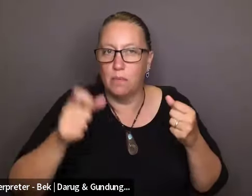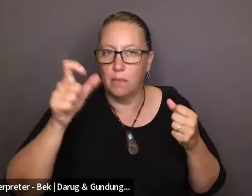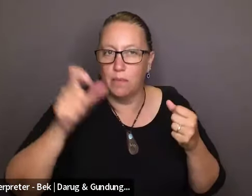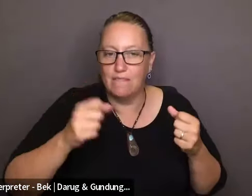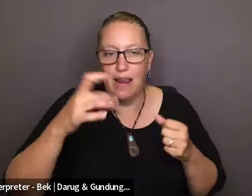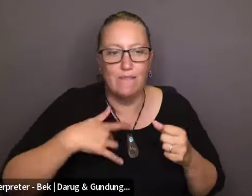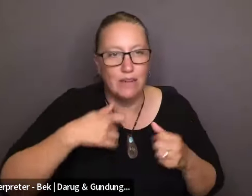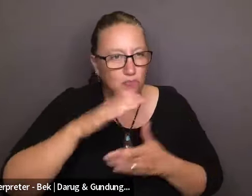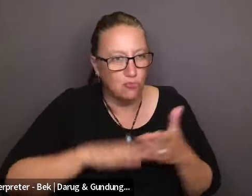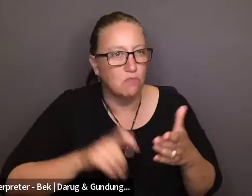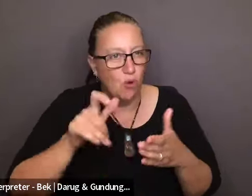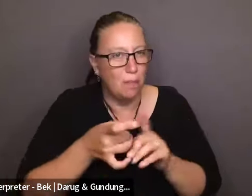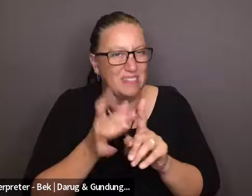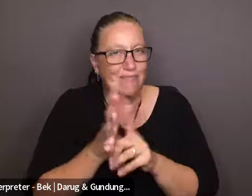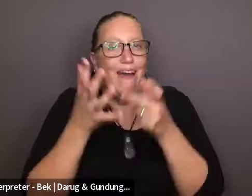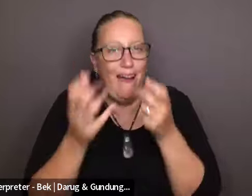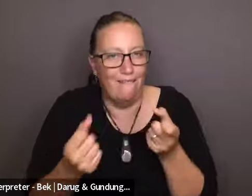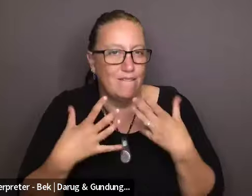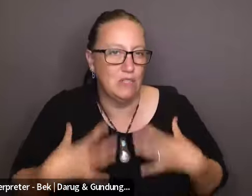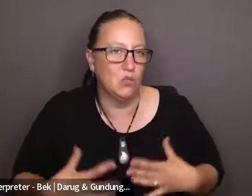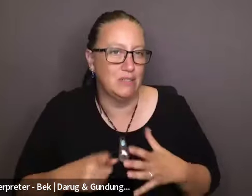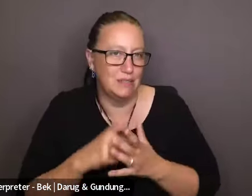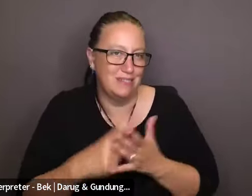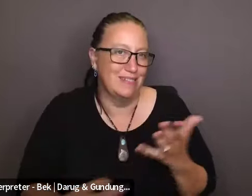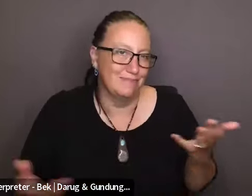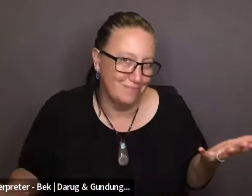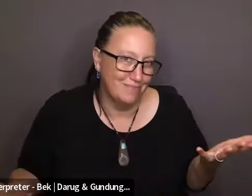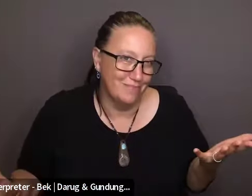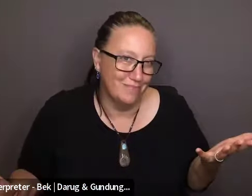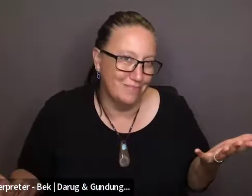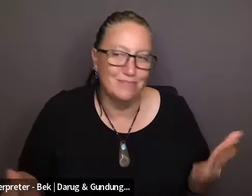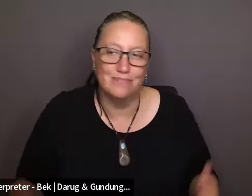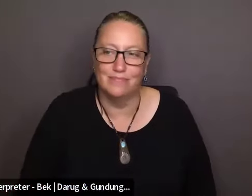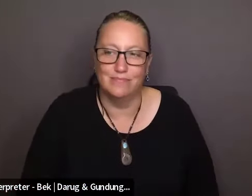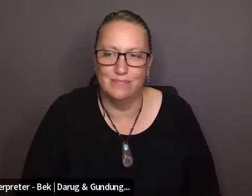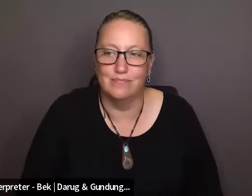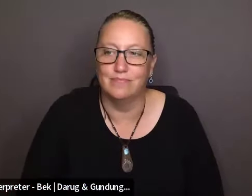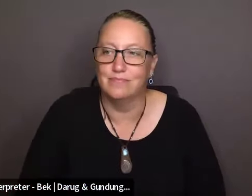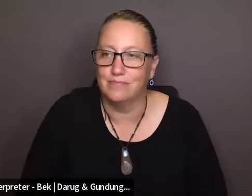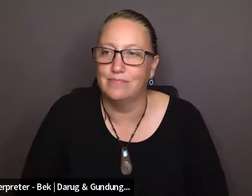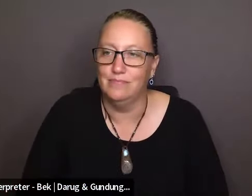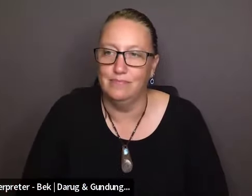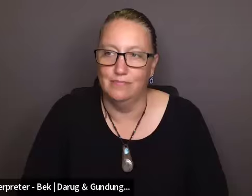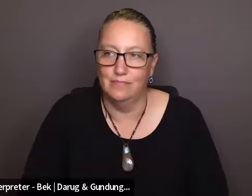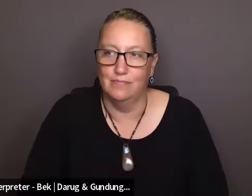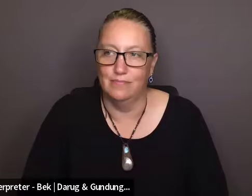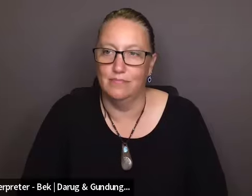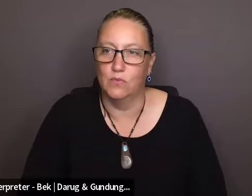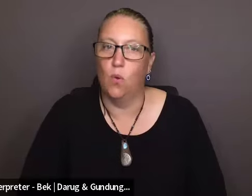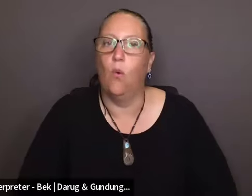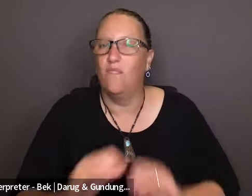that you're retching. Similarly if you're reaching a project around physical disability the people we want you to have with lived experience is a person with